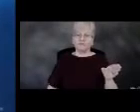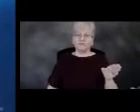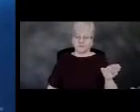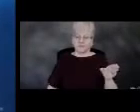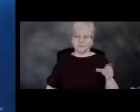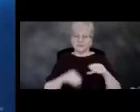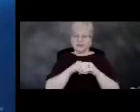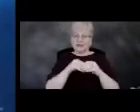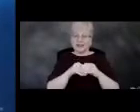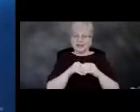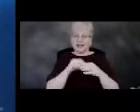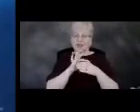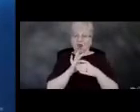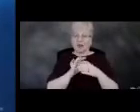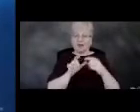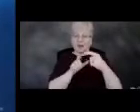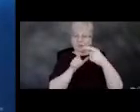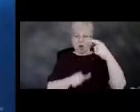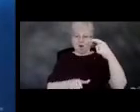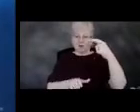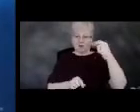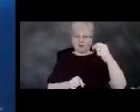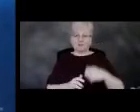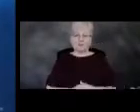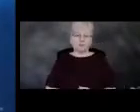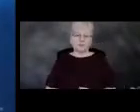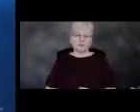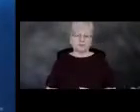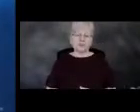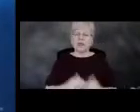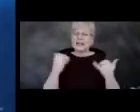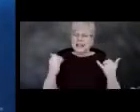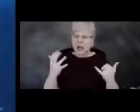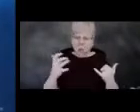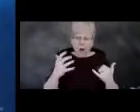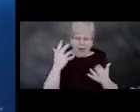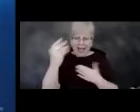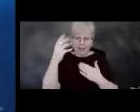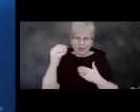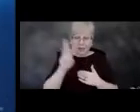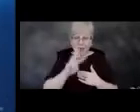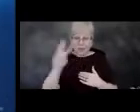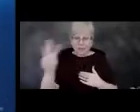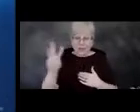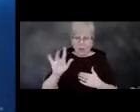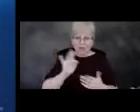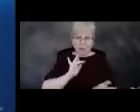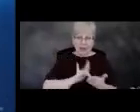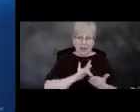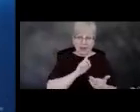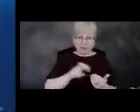16:51:57 If you want to link to an external website, you market the text or the image